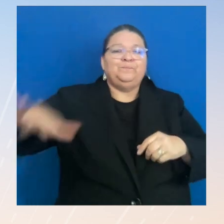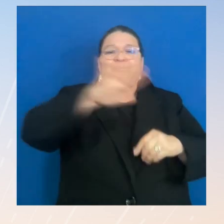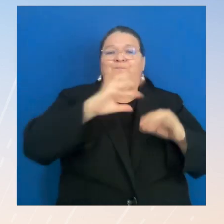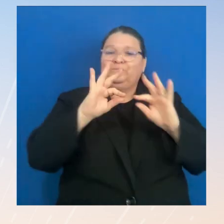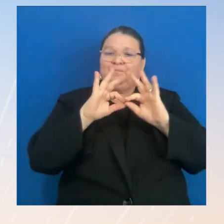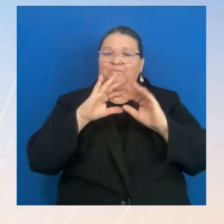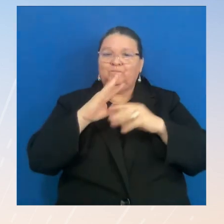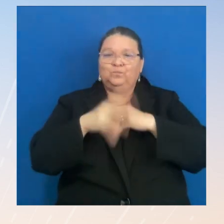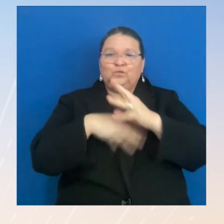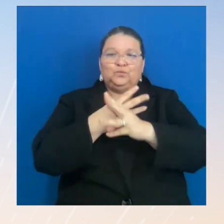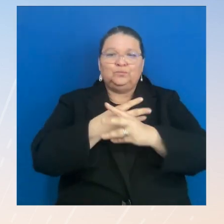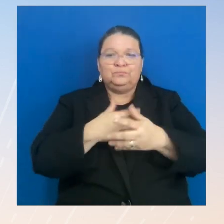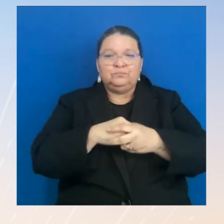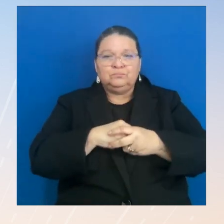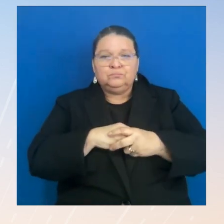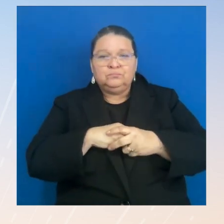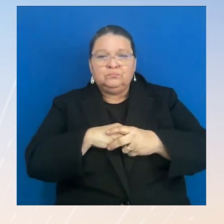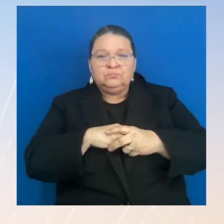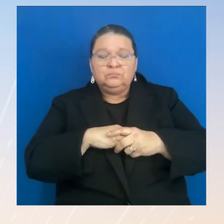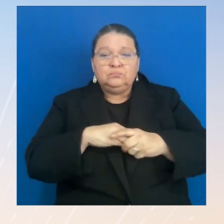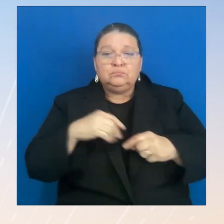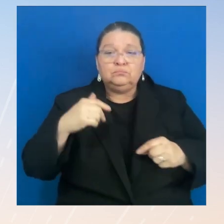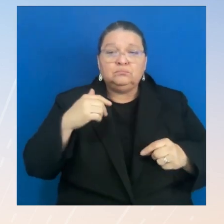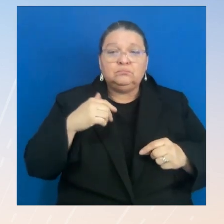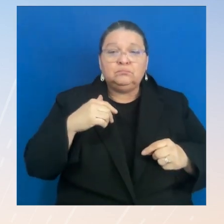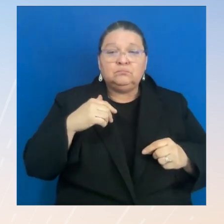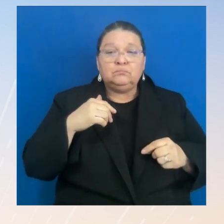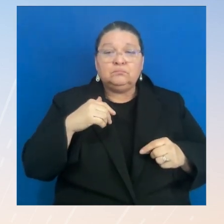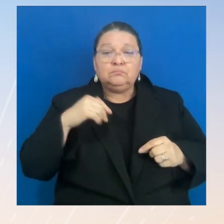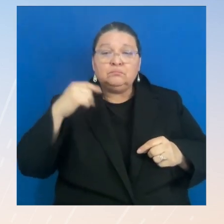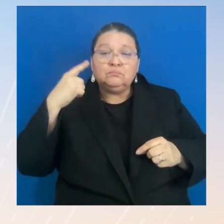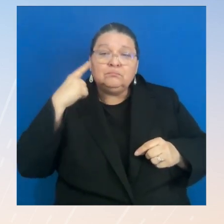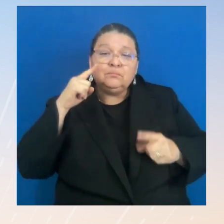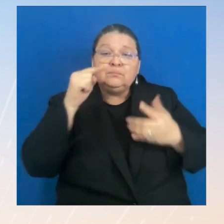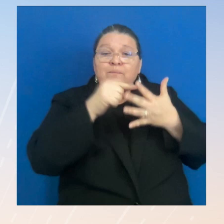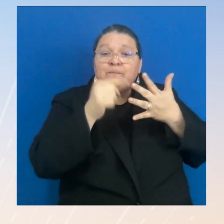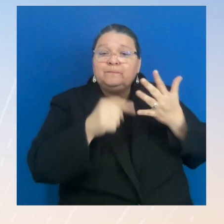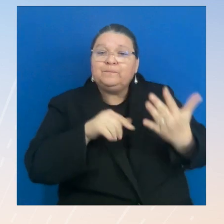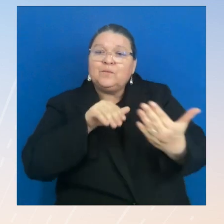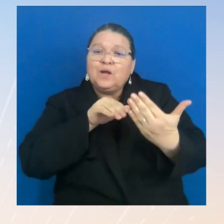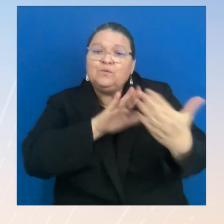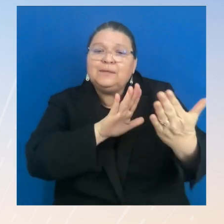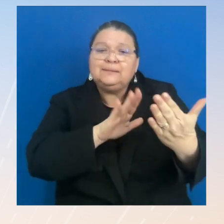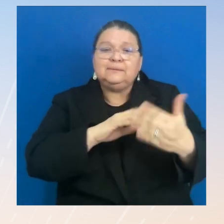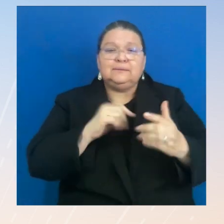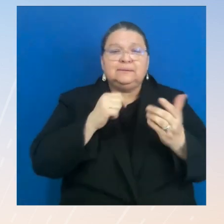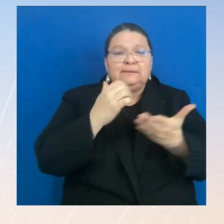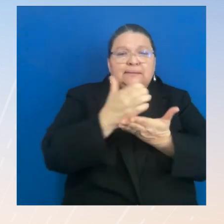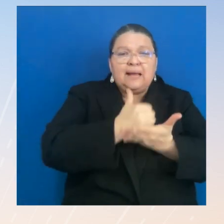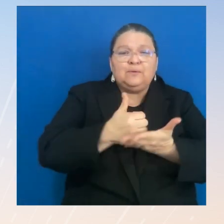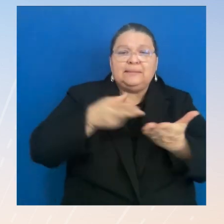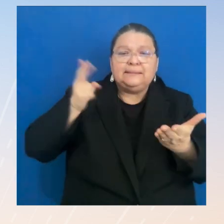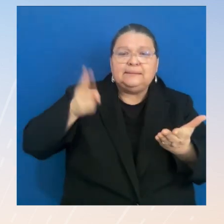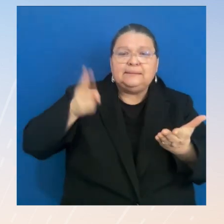that will address the use of prior salary history in the hiring and pay-setting process for federal employees. The President will sign an executive order